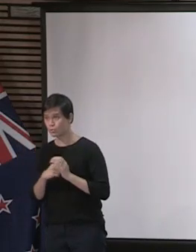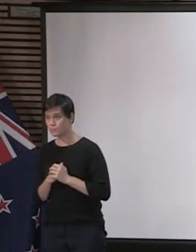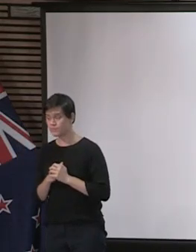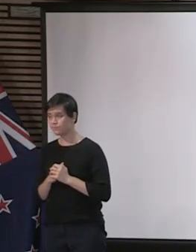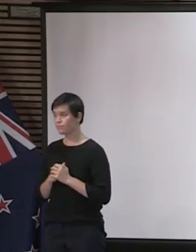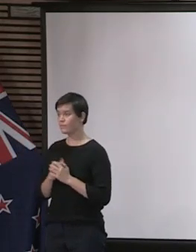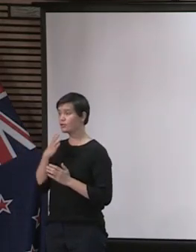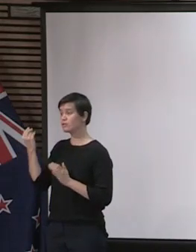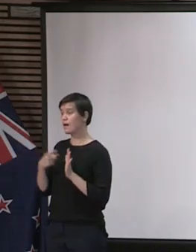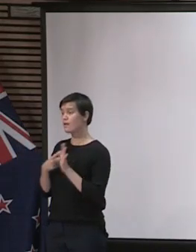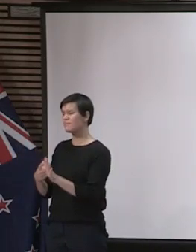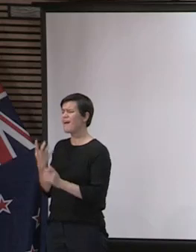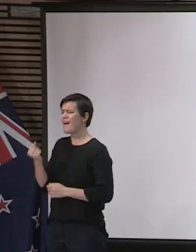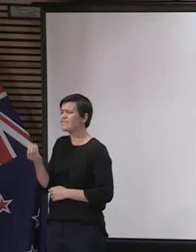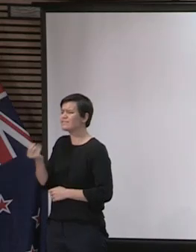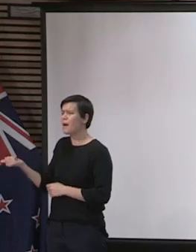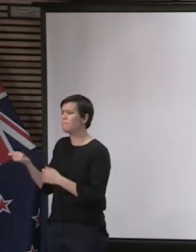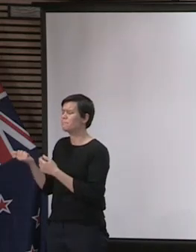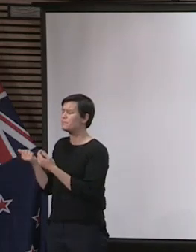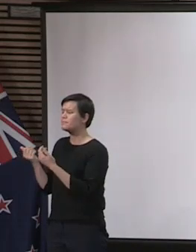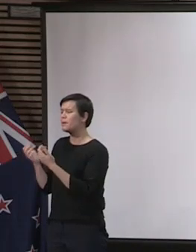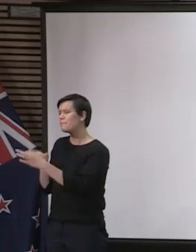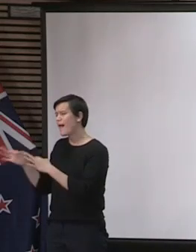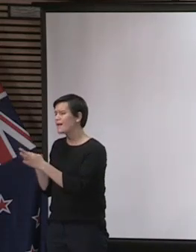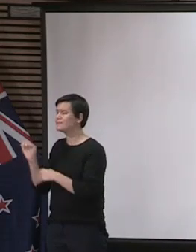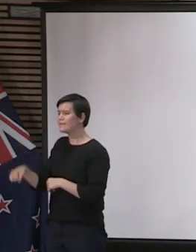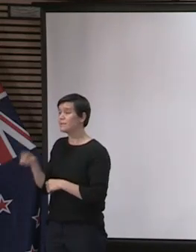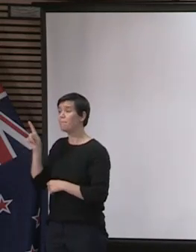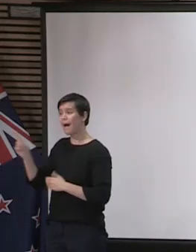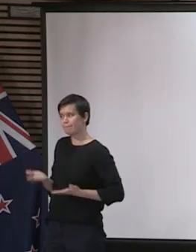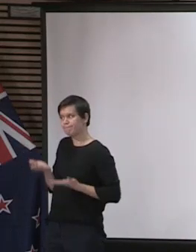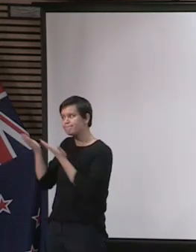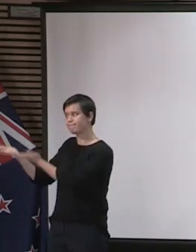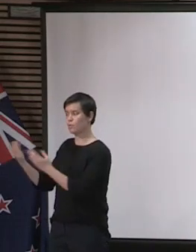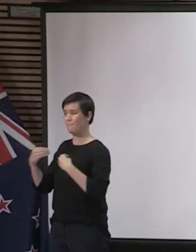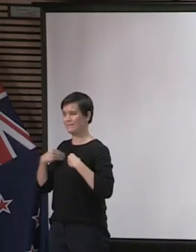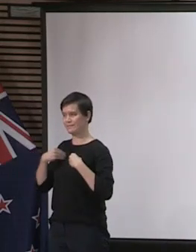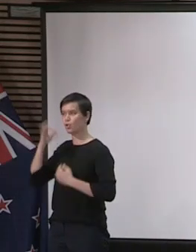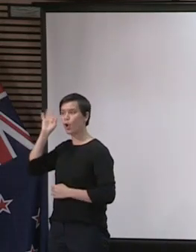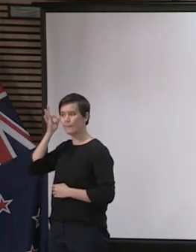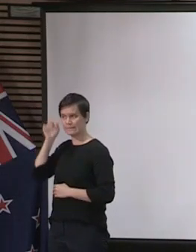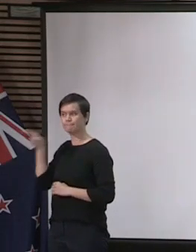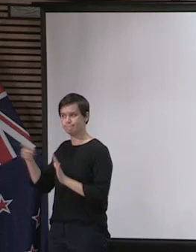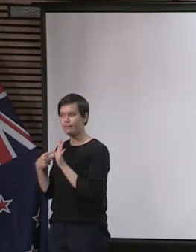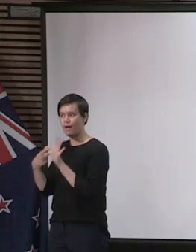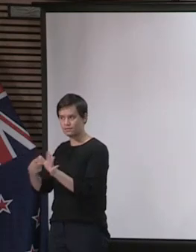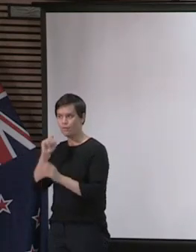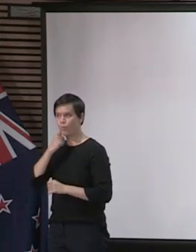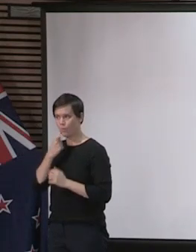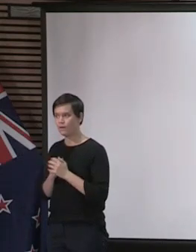Business Committee has been discussing. My preference, is to still love parliamentary business for the Business